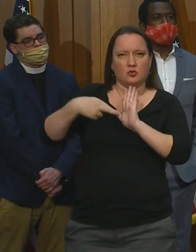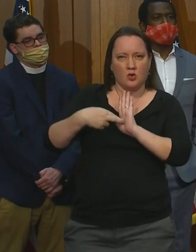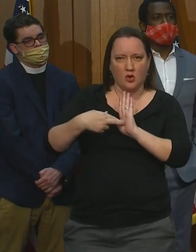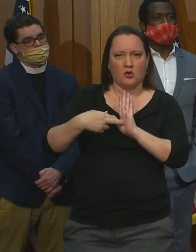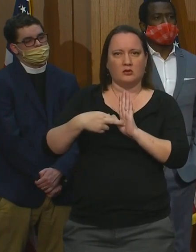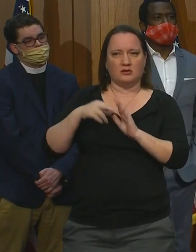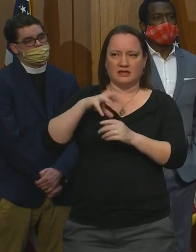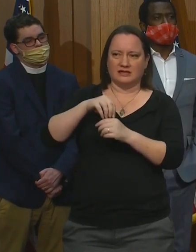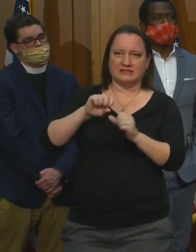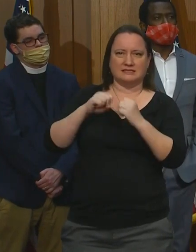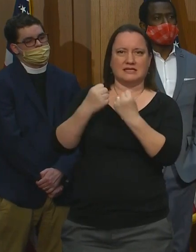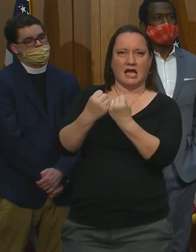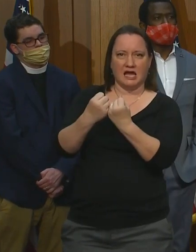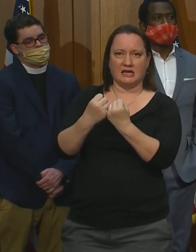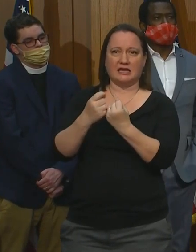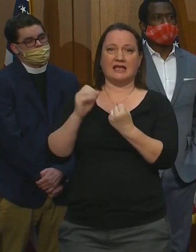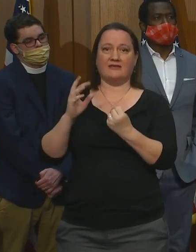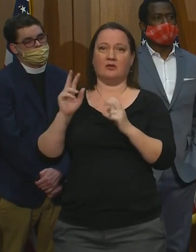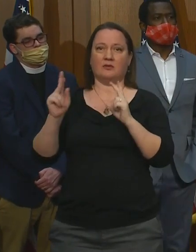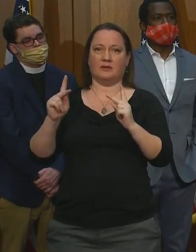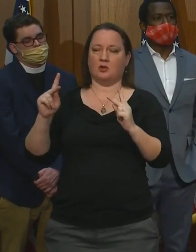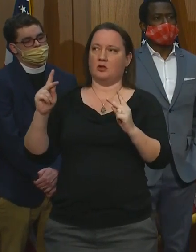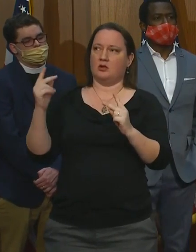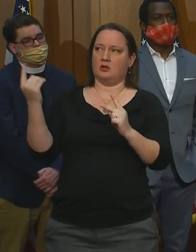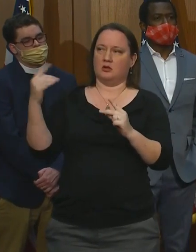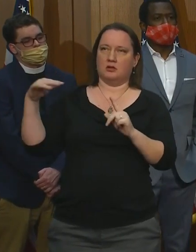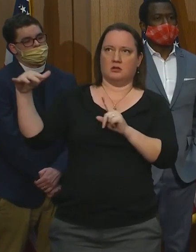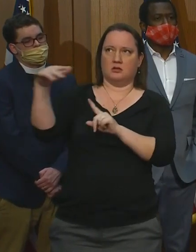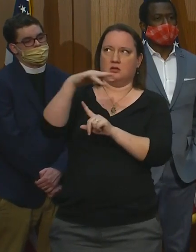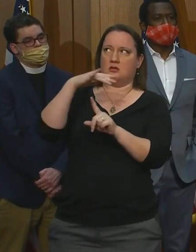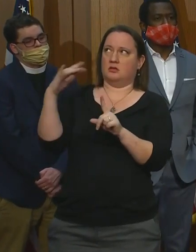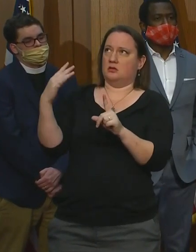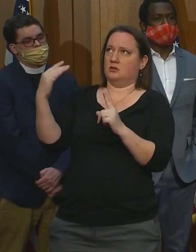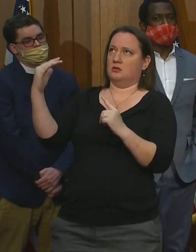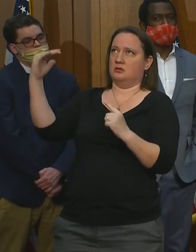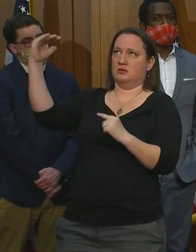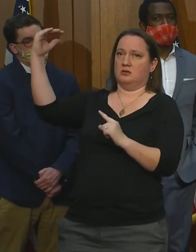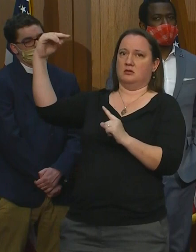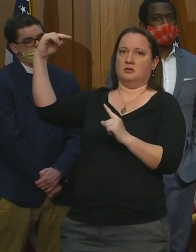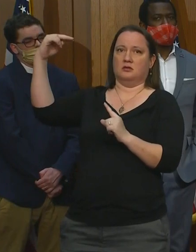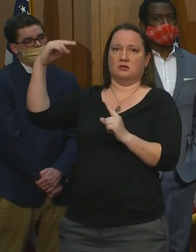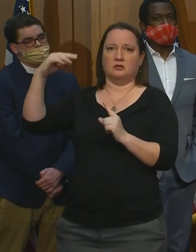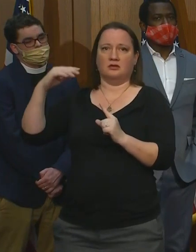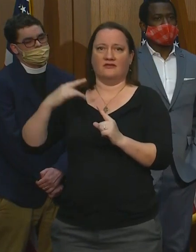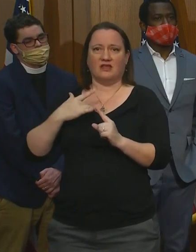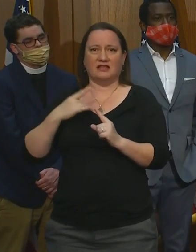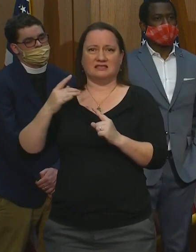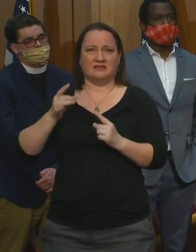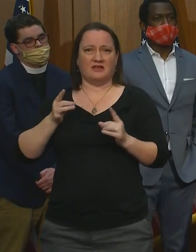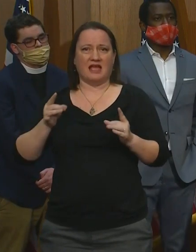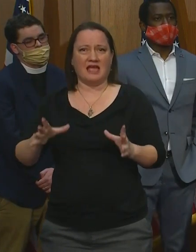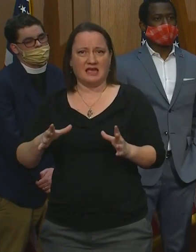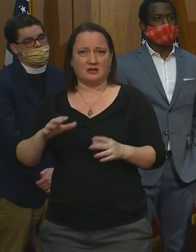OUR ROLE WITHIN OUR SOCIETY. WHEN PEOPLE ARE CONSTANTLY SURROUNDED BY SYMBOLS OF WHITE